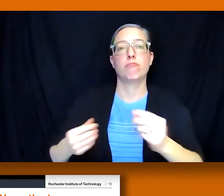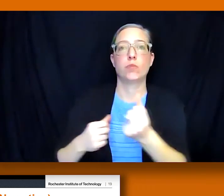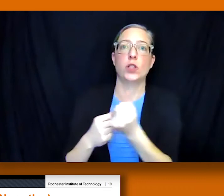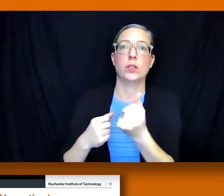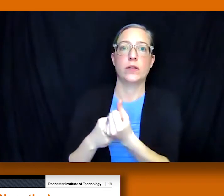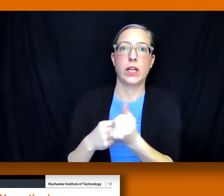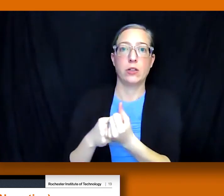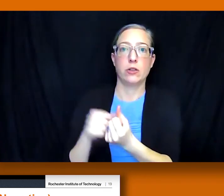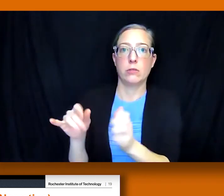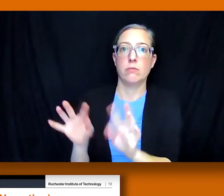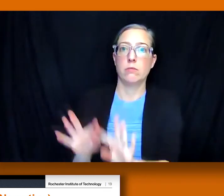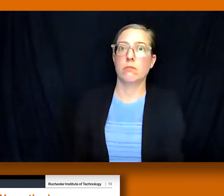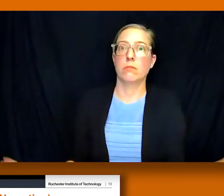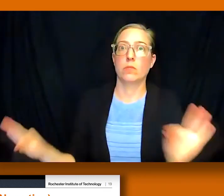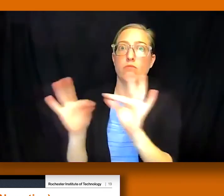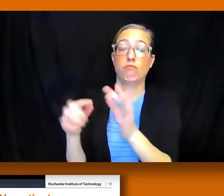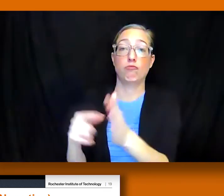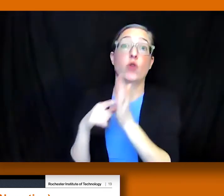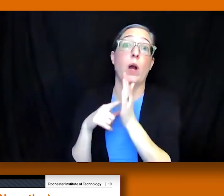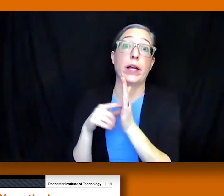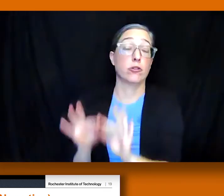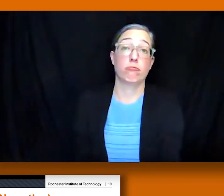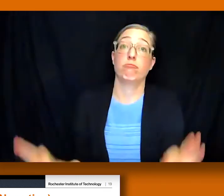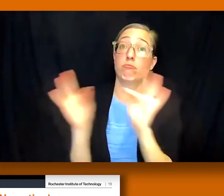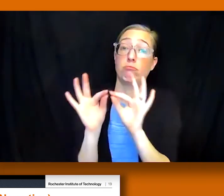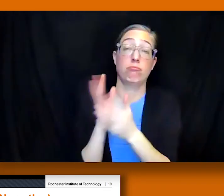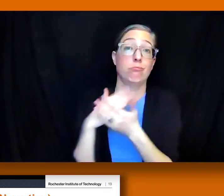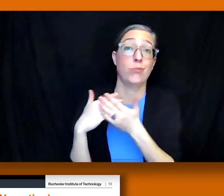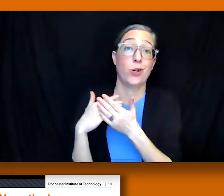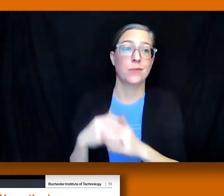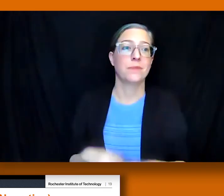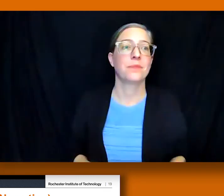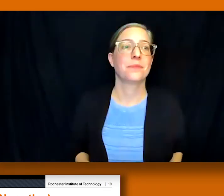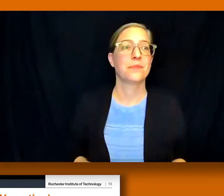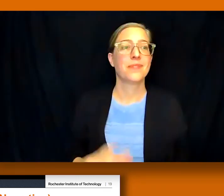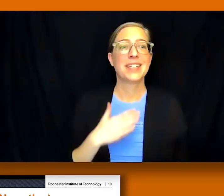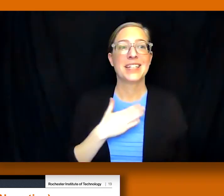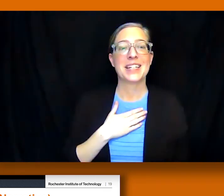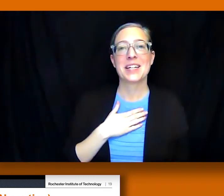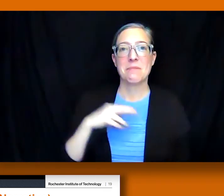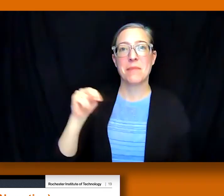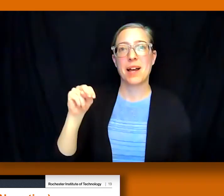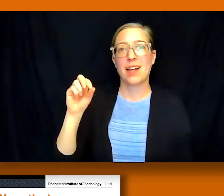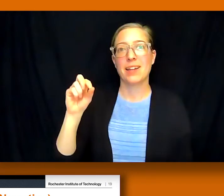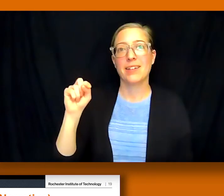Um, I have my notes in here, which will have a whole bunch more details for you as well,